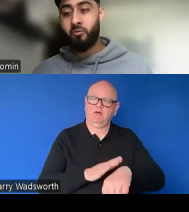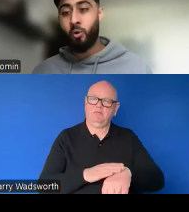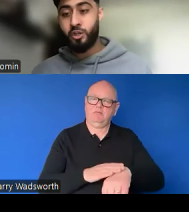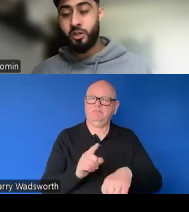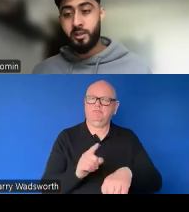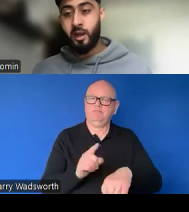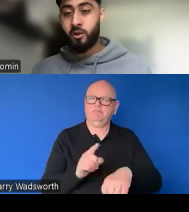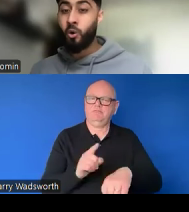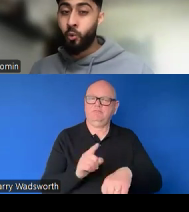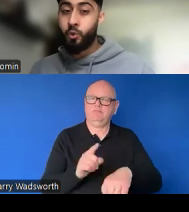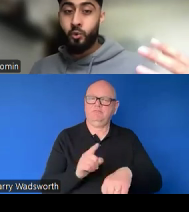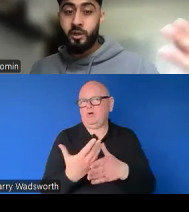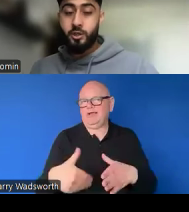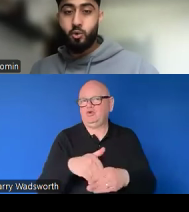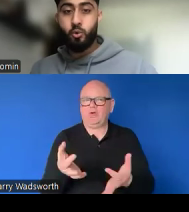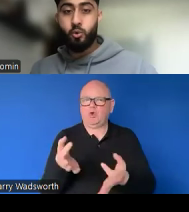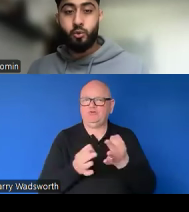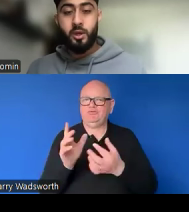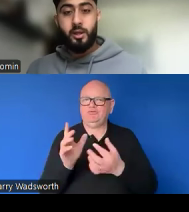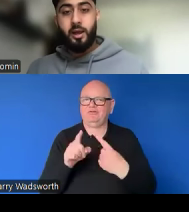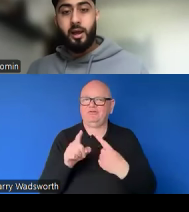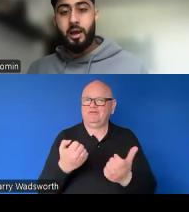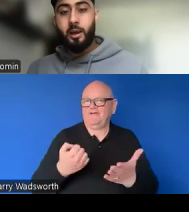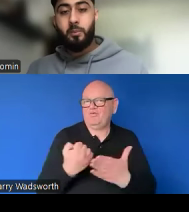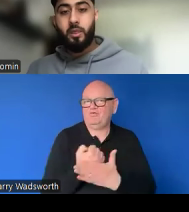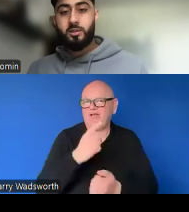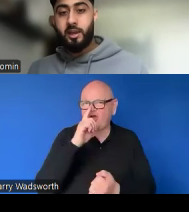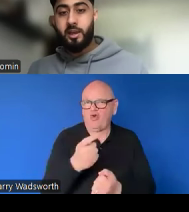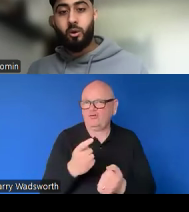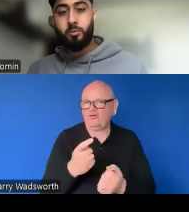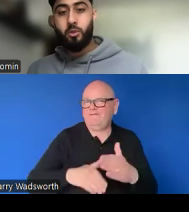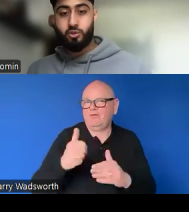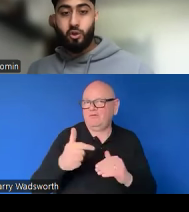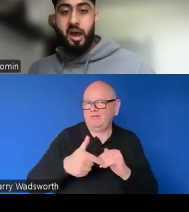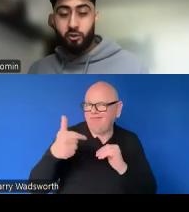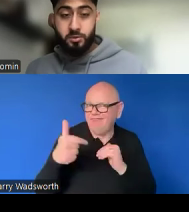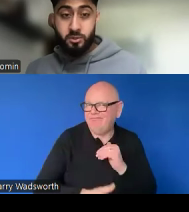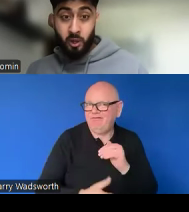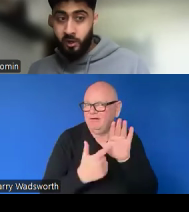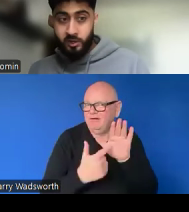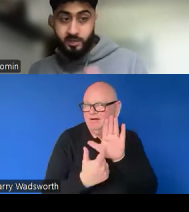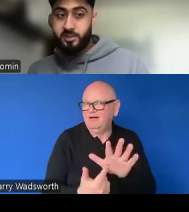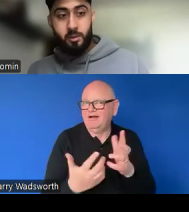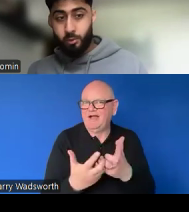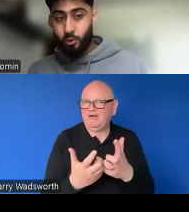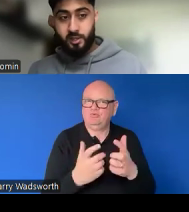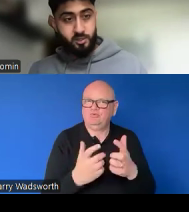Unfortunately, I can't go through and show you, setting up those other ad groups as well, but it's the same process.